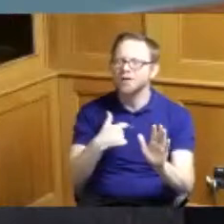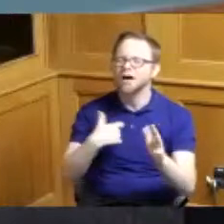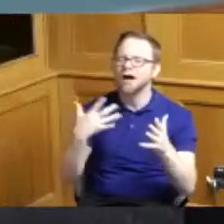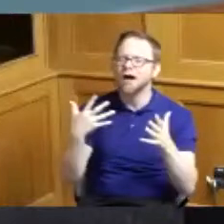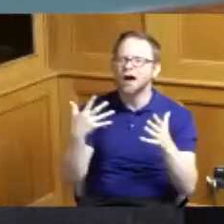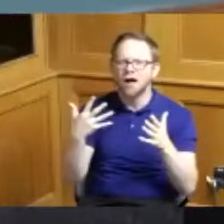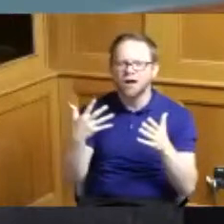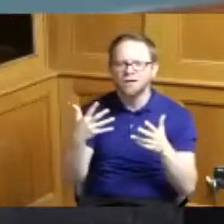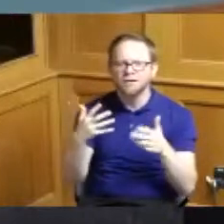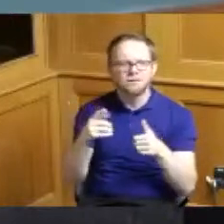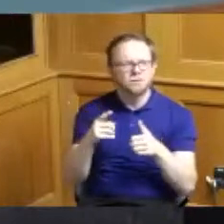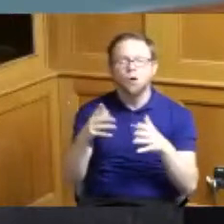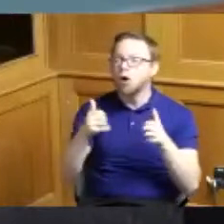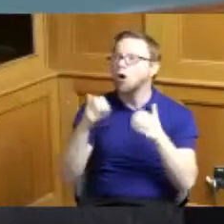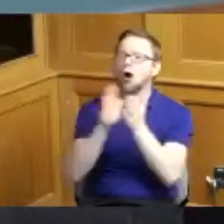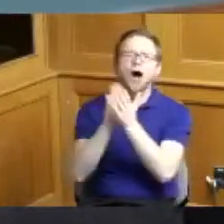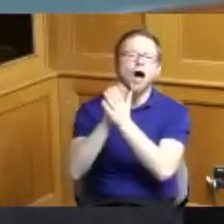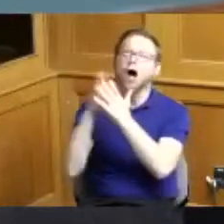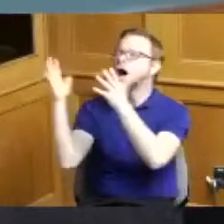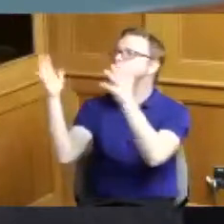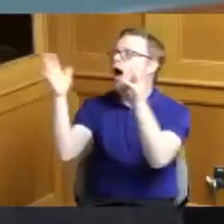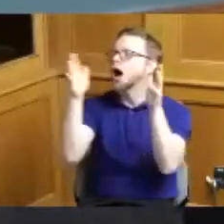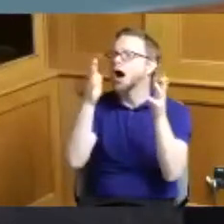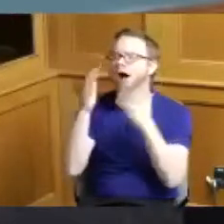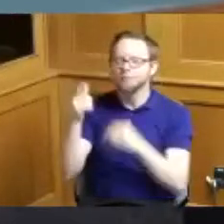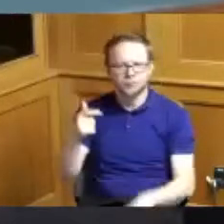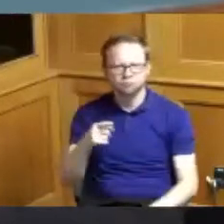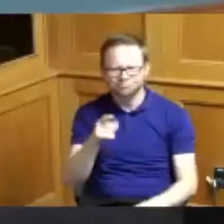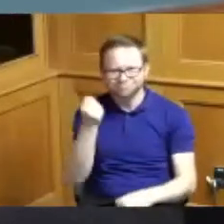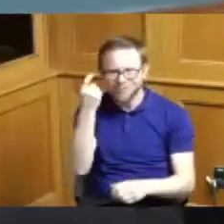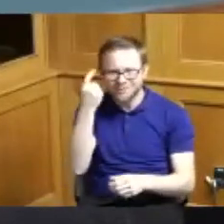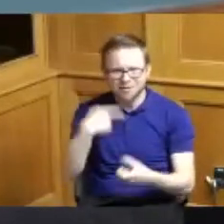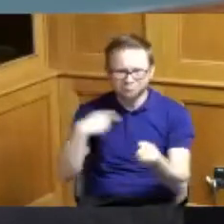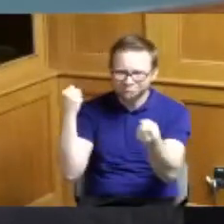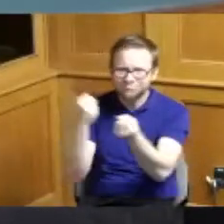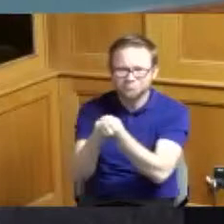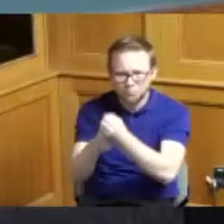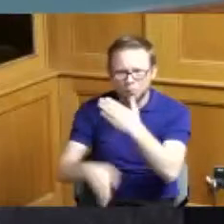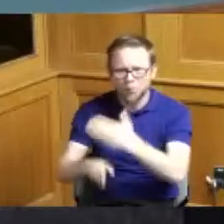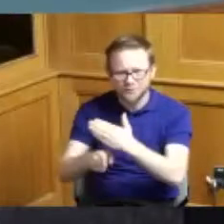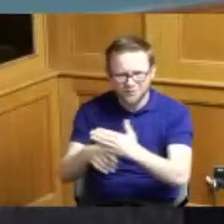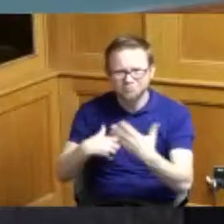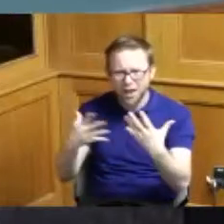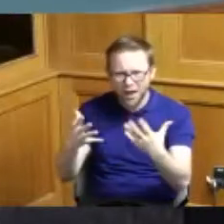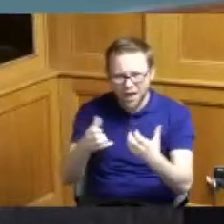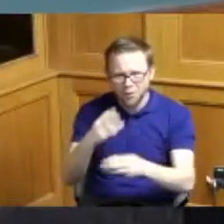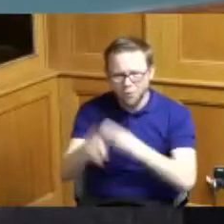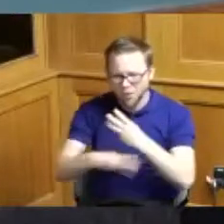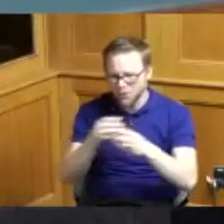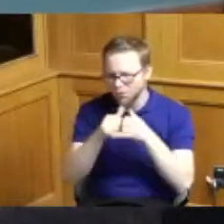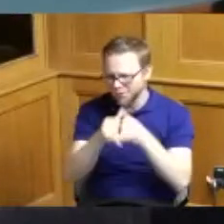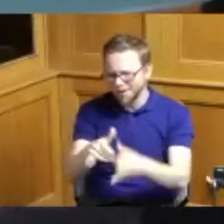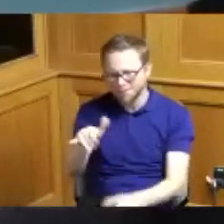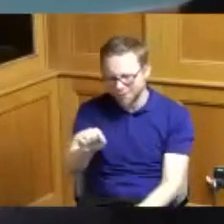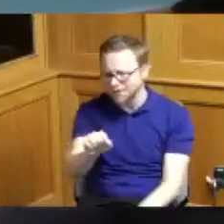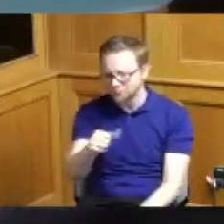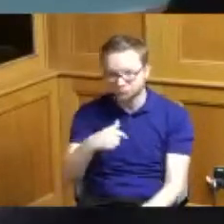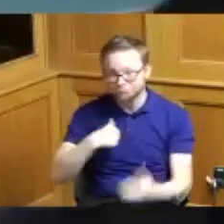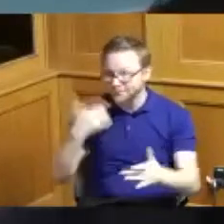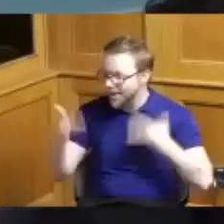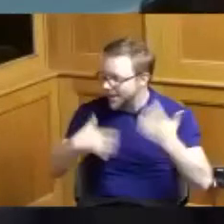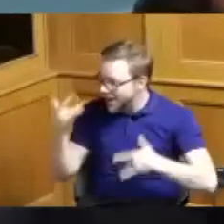the clapping and the fan as a fan I want the World Cup I was excited too till I got 257 pages